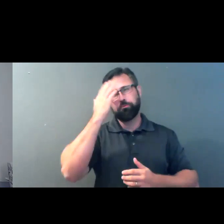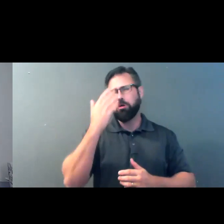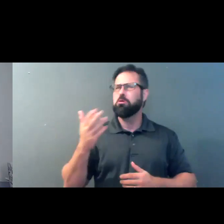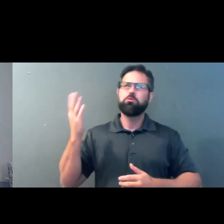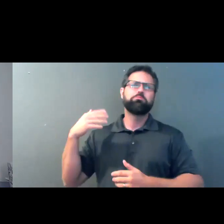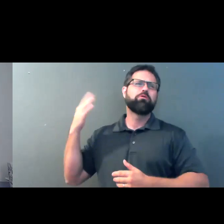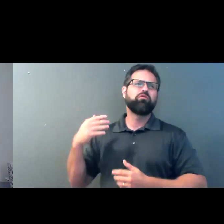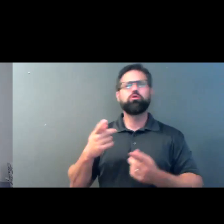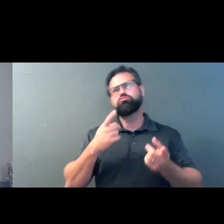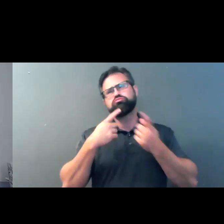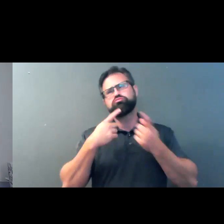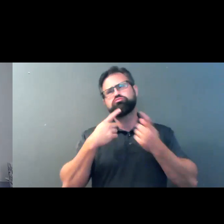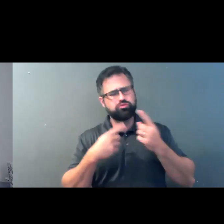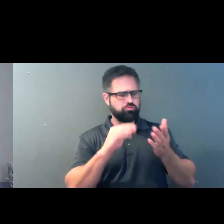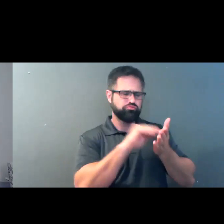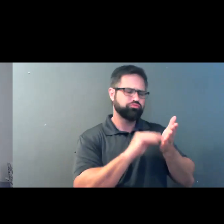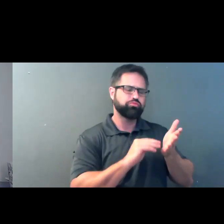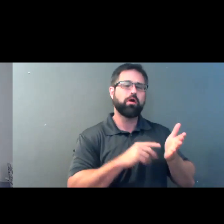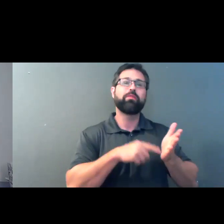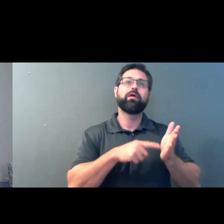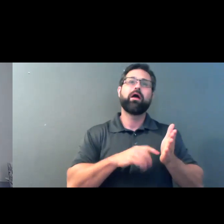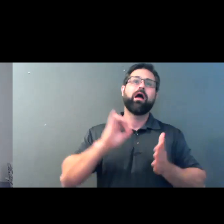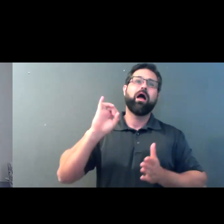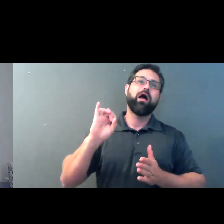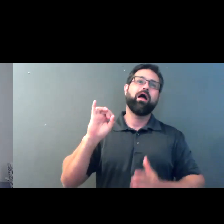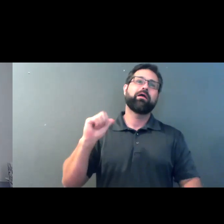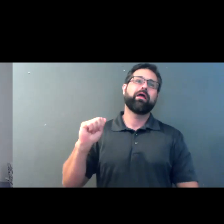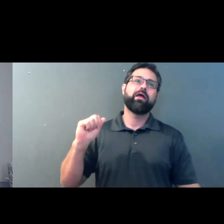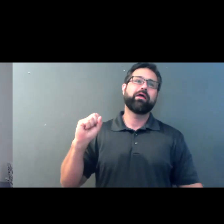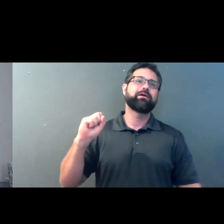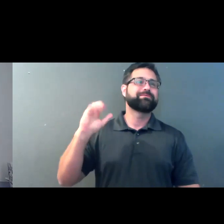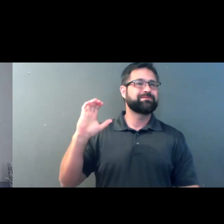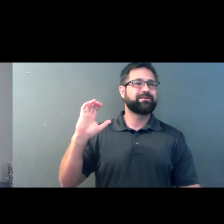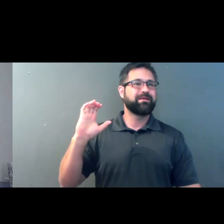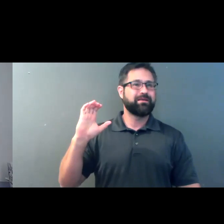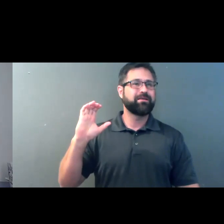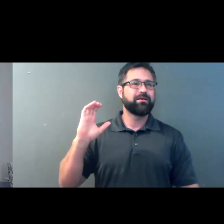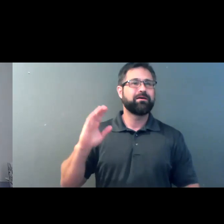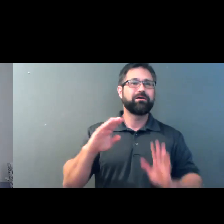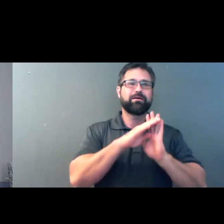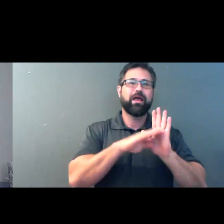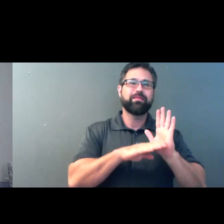finalizing the iasc guidelines on inclusion of persons with disabilities in humanitarian action